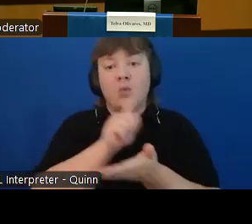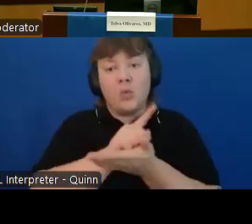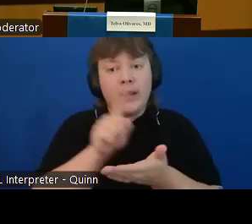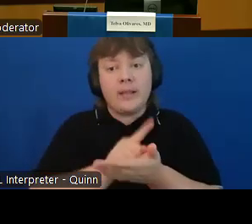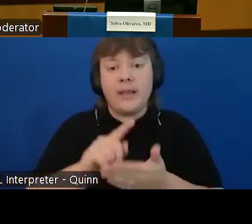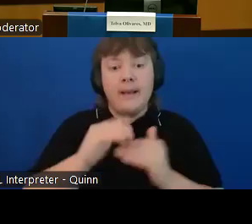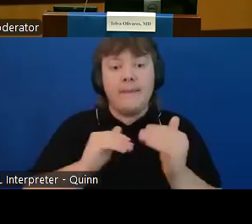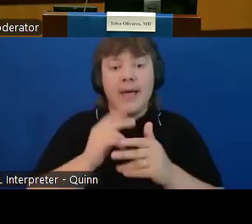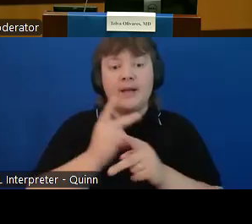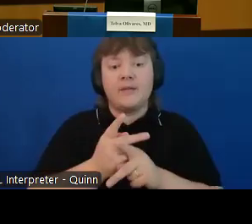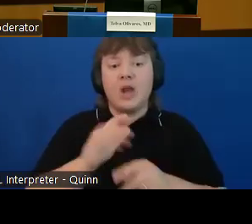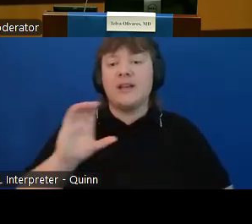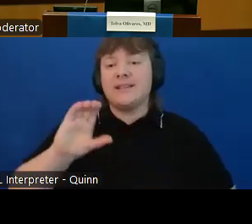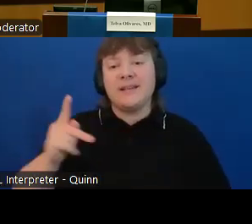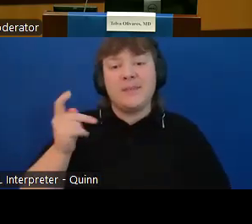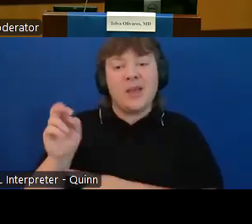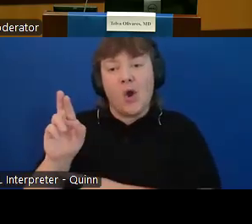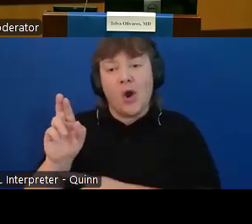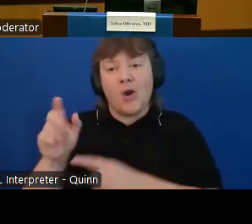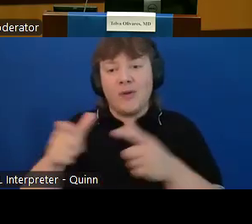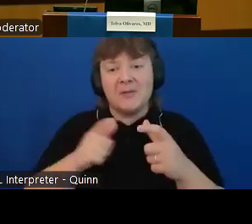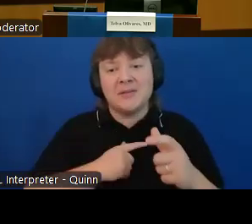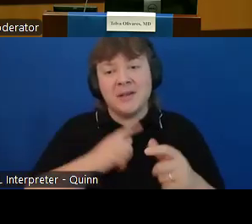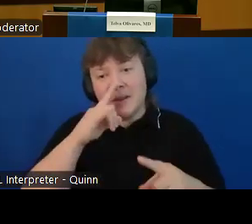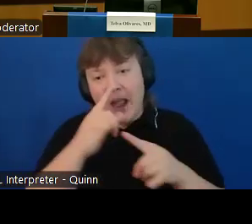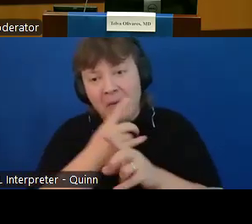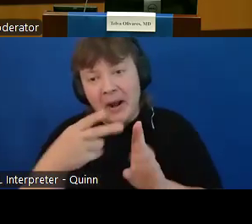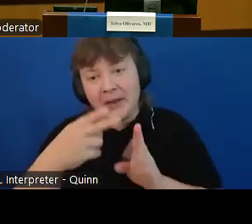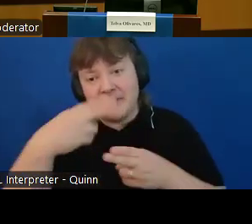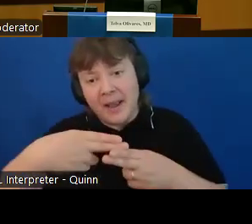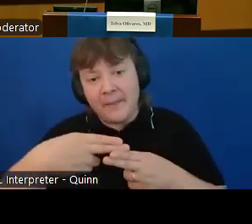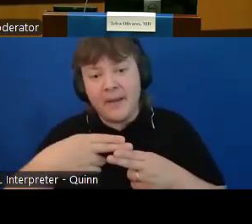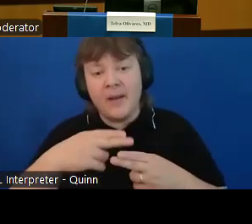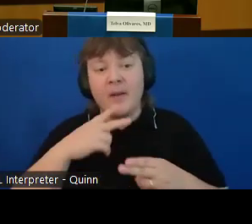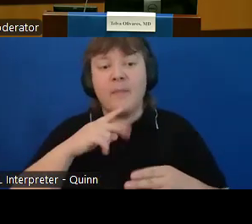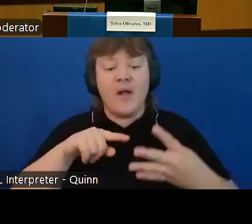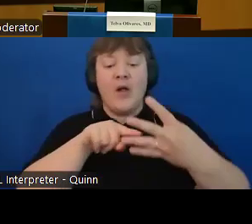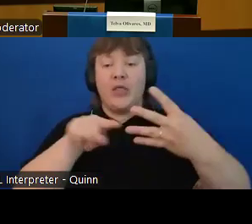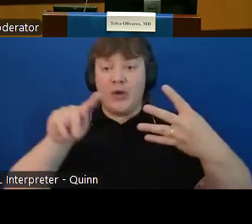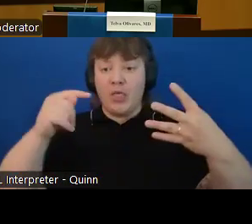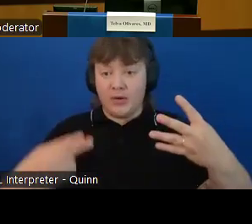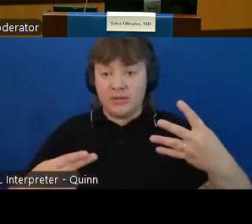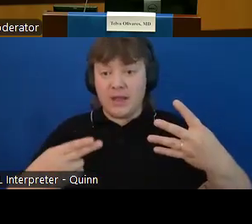named ironically that on the third Thursday at noon will focus on maid related issues.